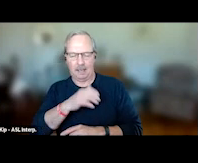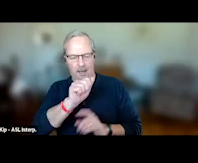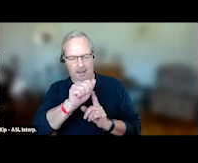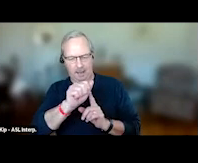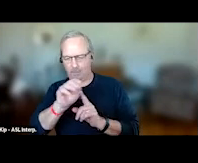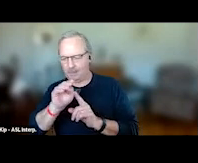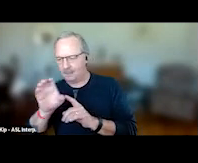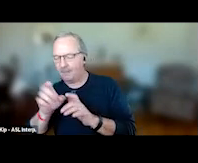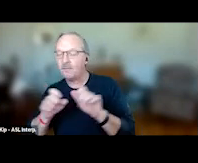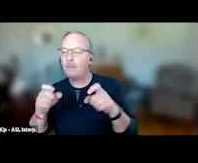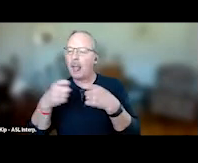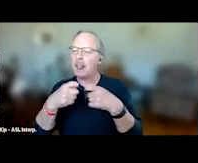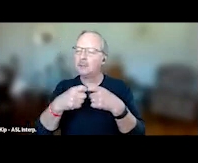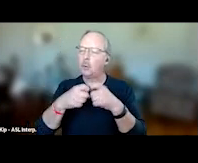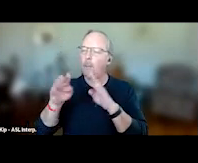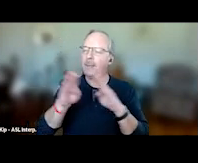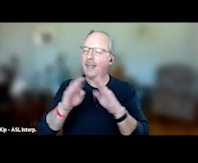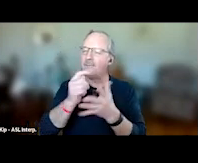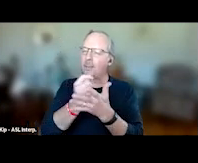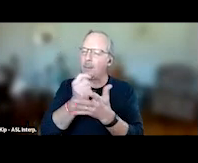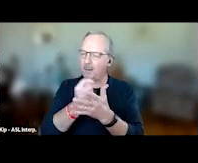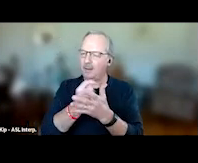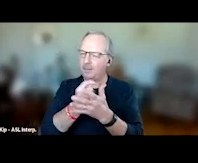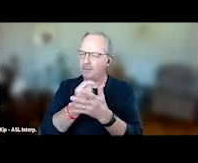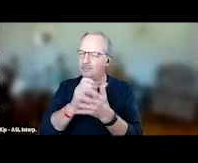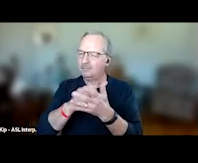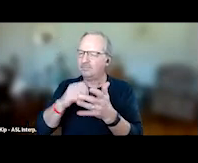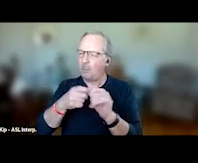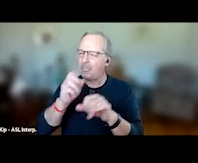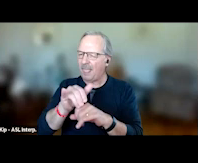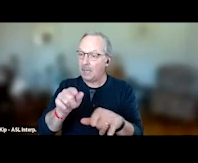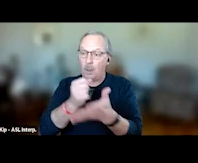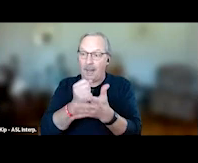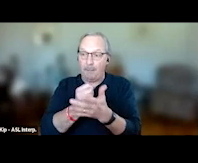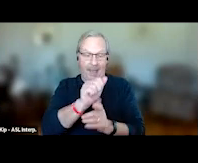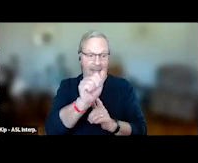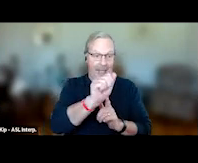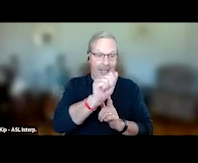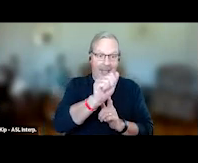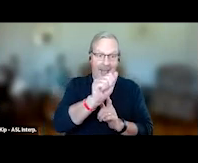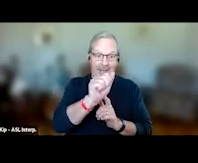behavior therapy and it's helpful for everybody. So A is accumulating positive emotions.